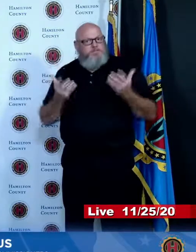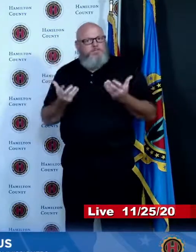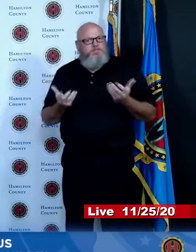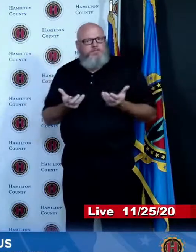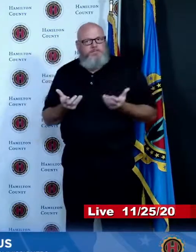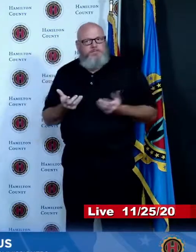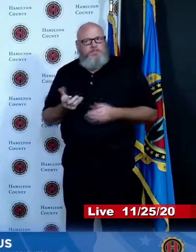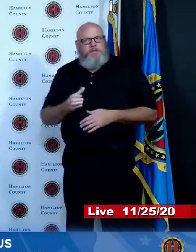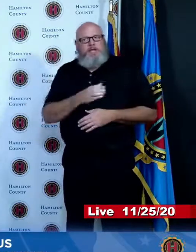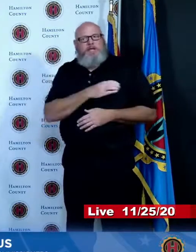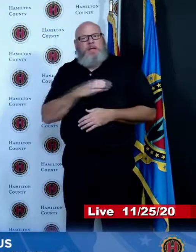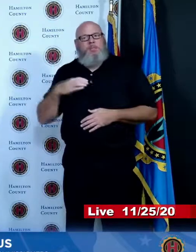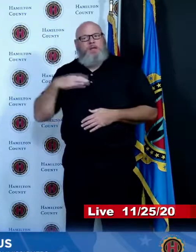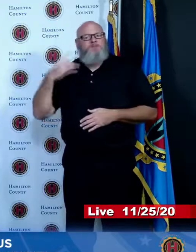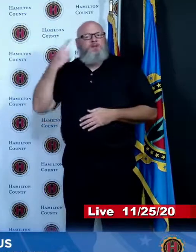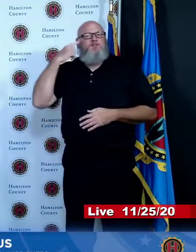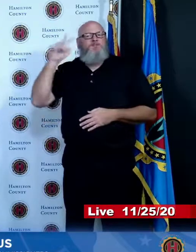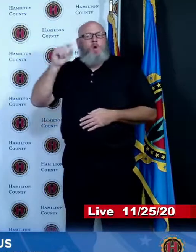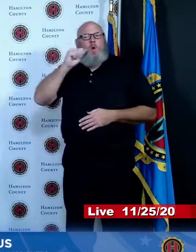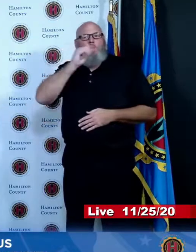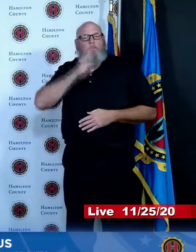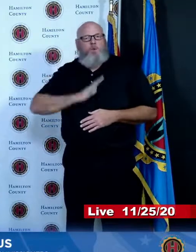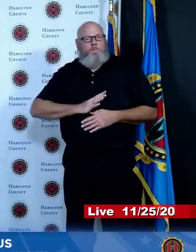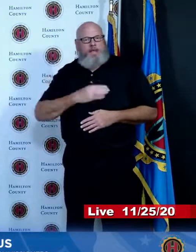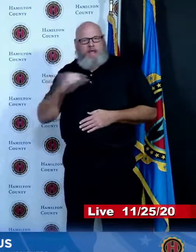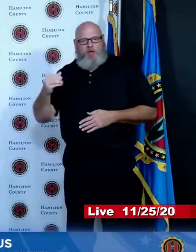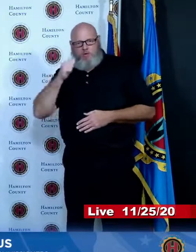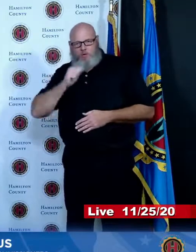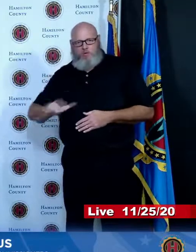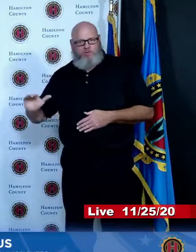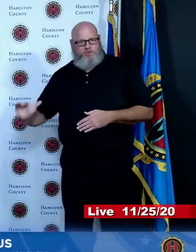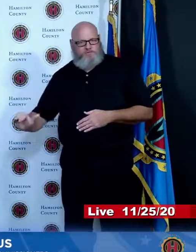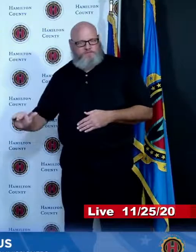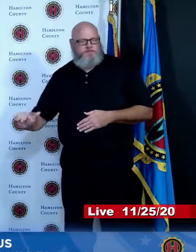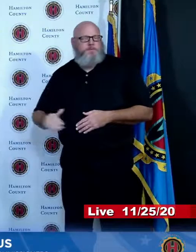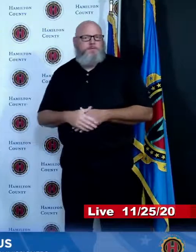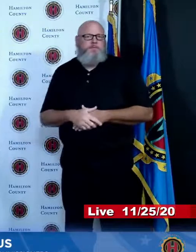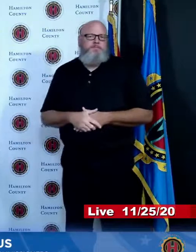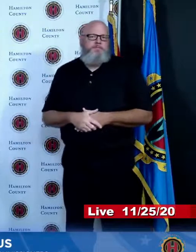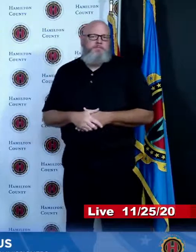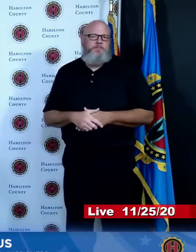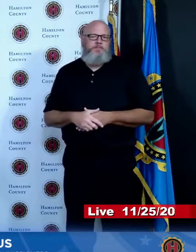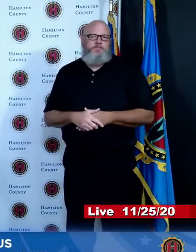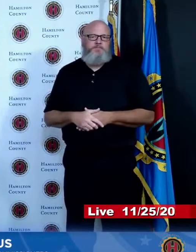right now in the importance for the rest of us to do what we can to protect them but before we